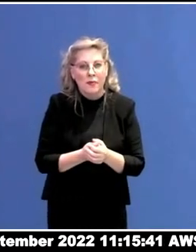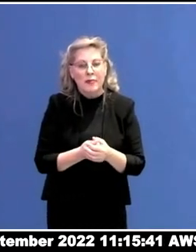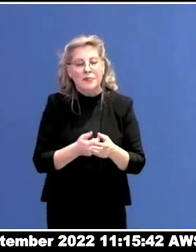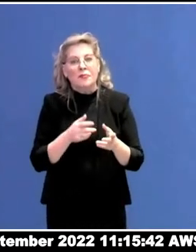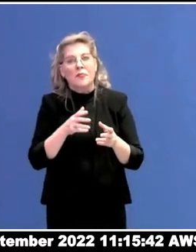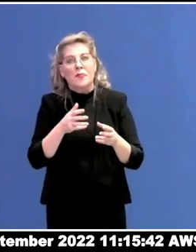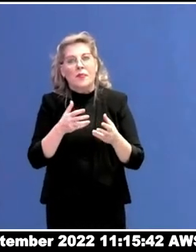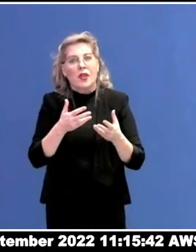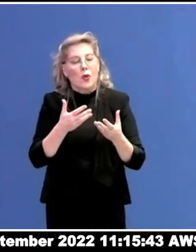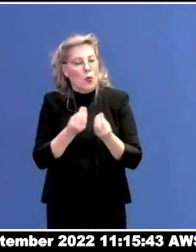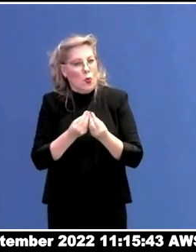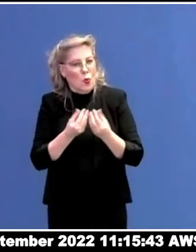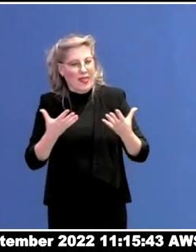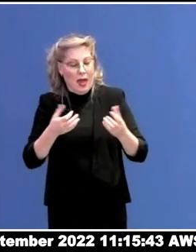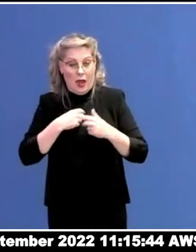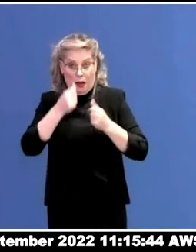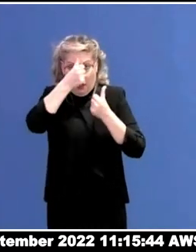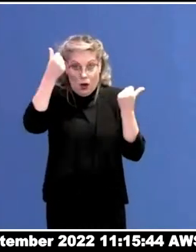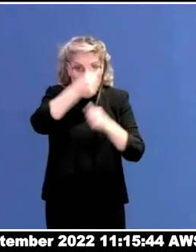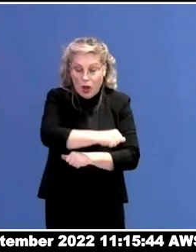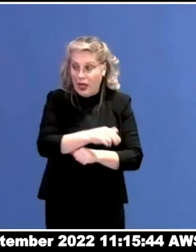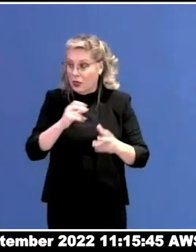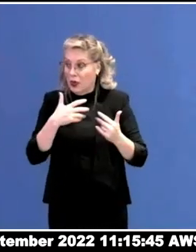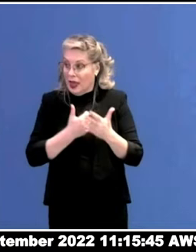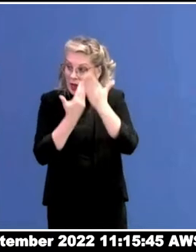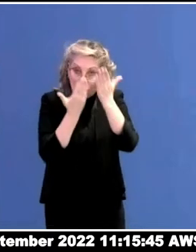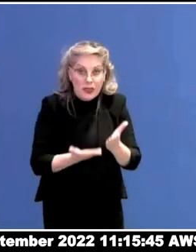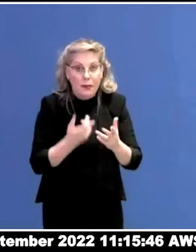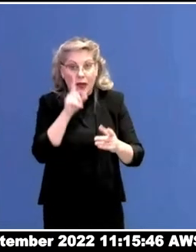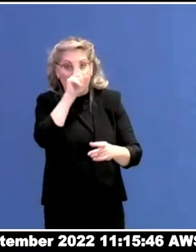discourse of those that are being harmed, those that are being hurt, those that are